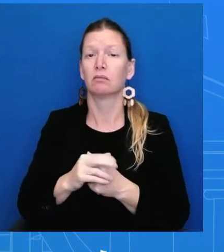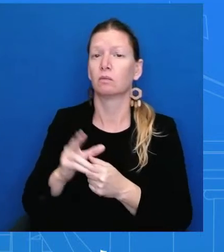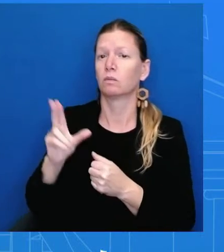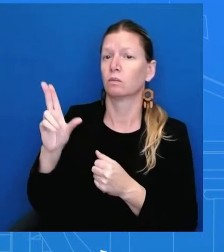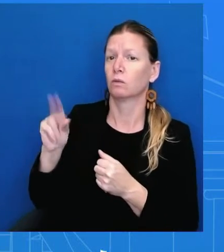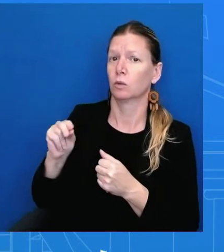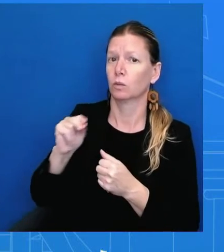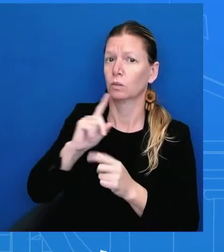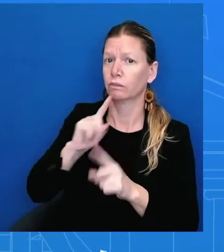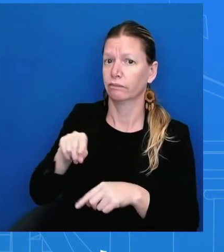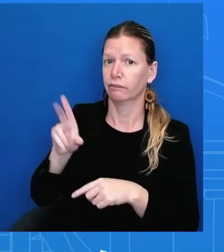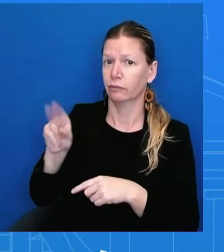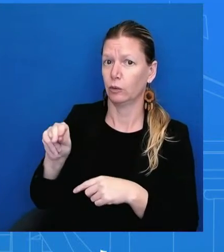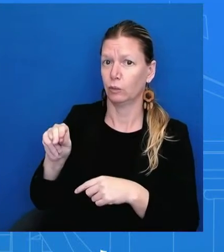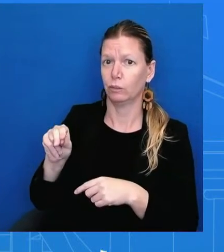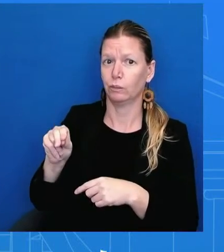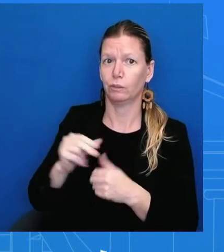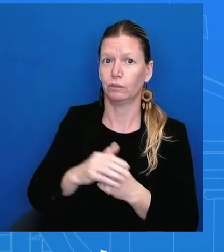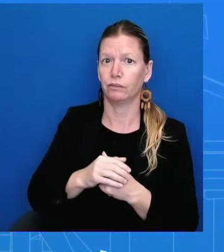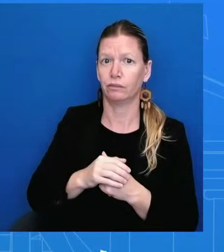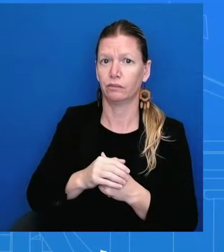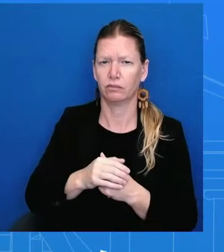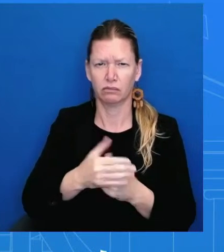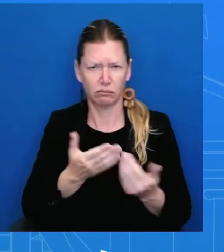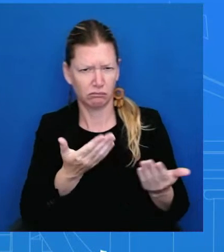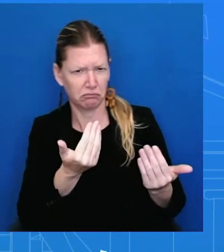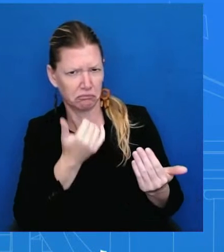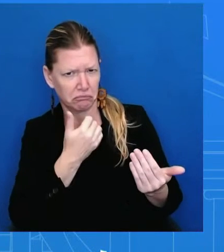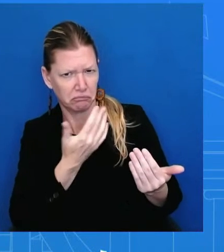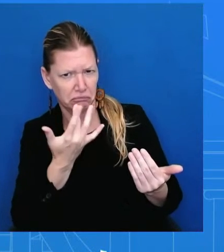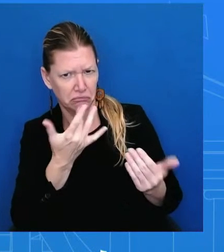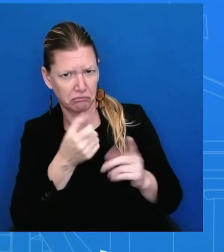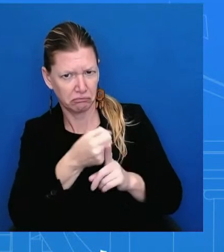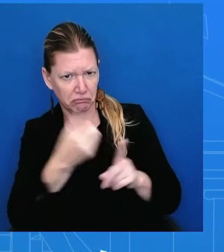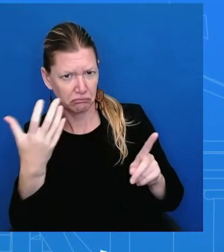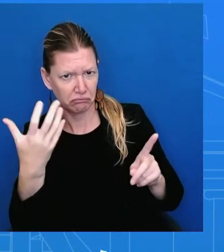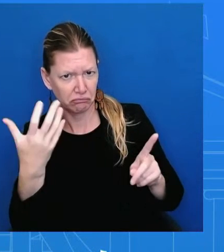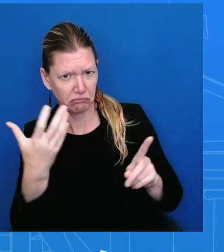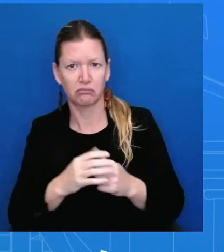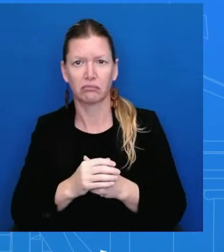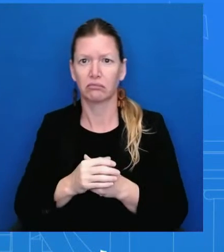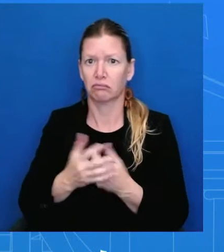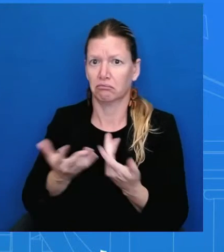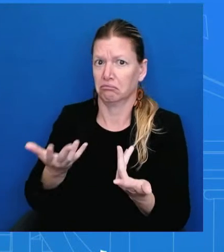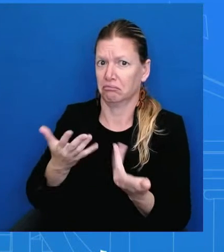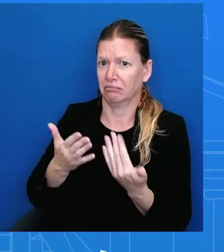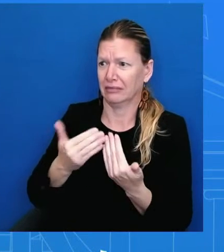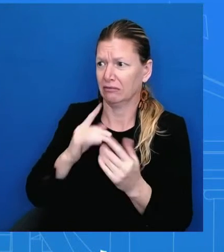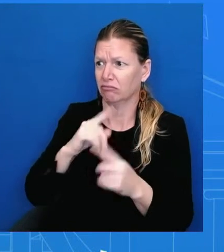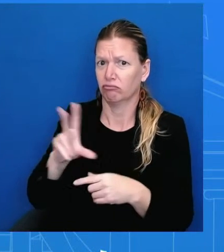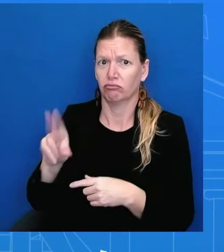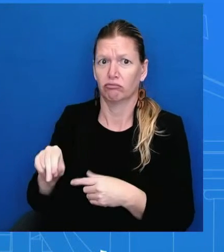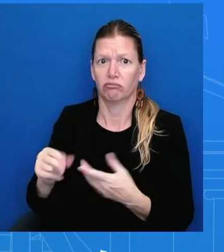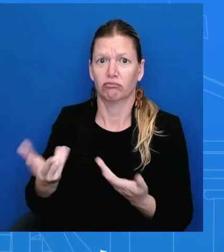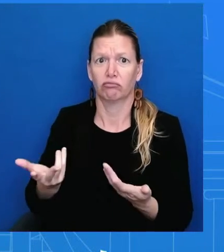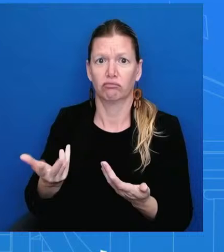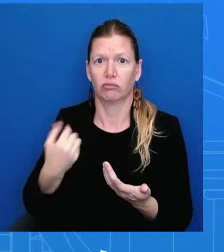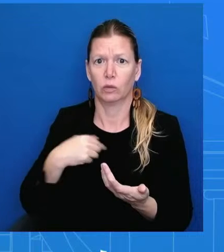it seemed like a pretty easy question to answer. No, we're -- we're not in a position where we're willing to get back to the negotiating table with Iran just based on the fact